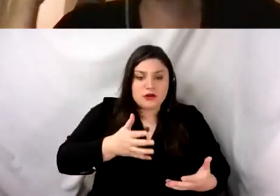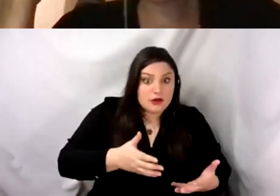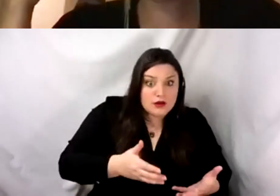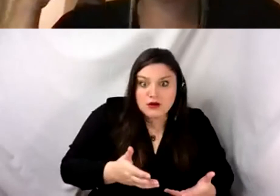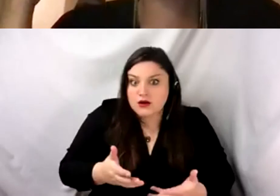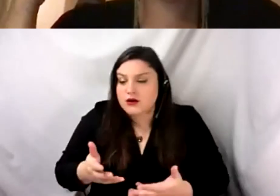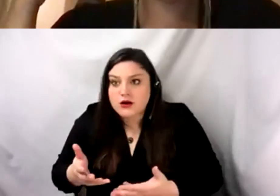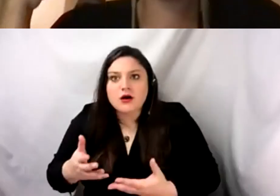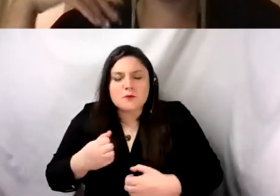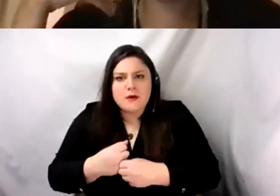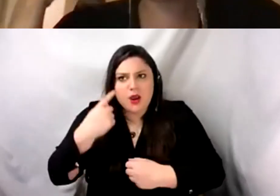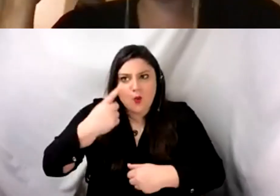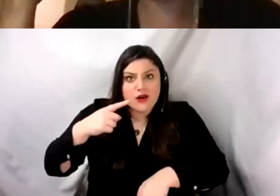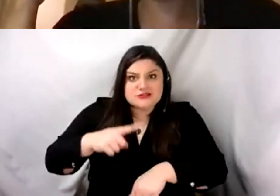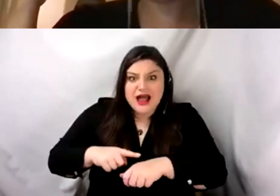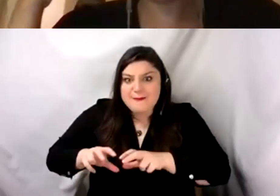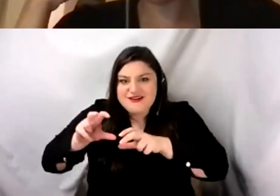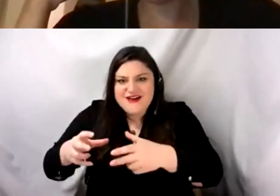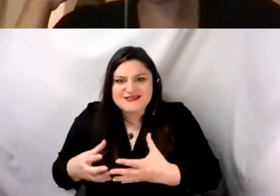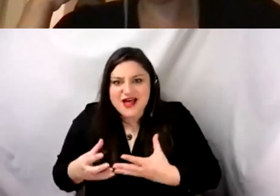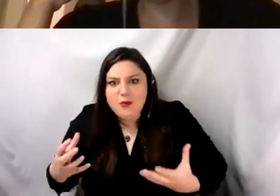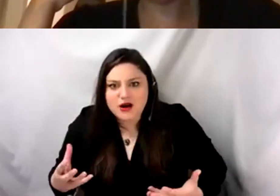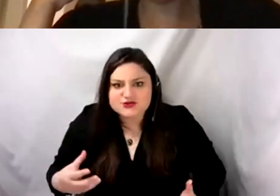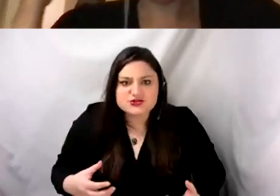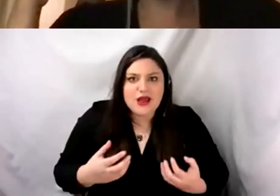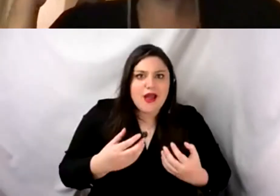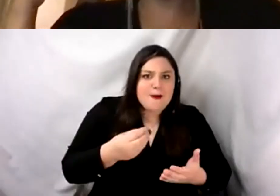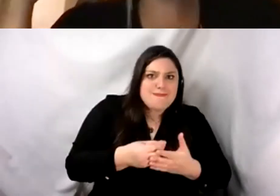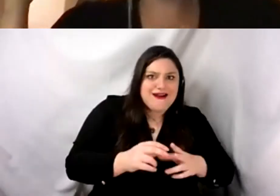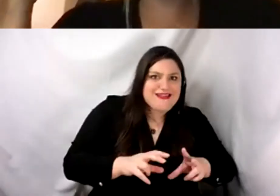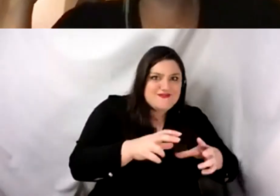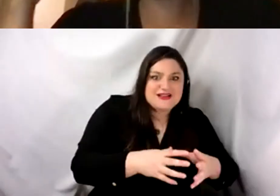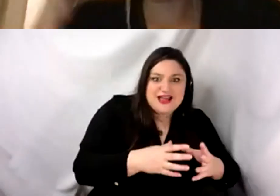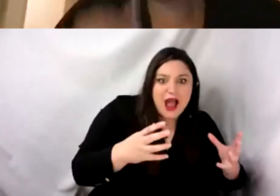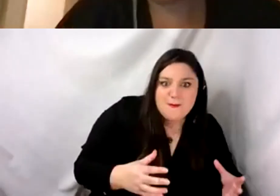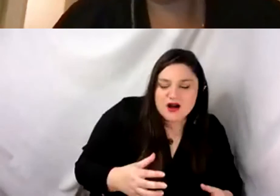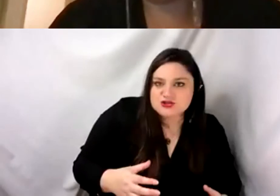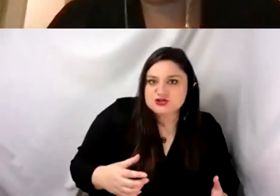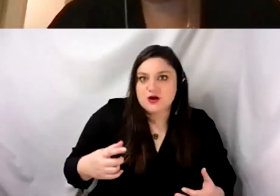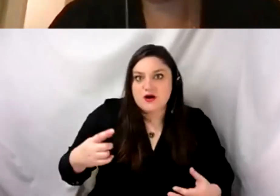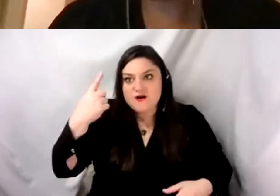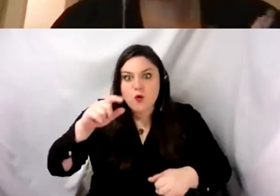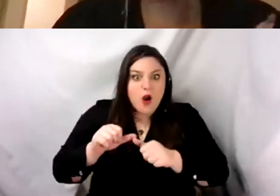into the newest thing when there are no metrics. No timeline. Available to